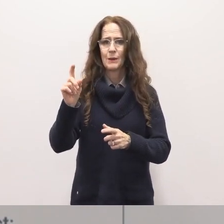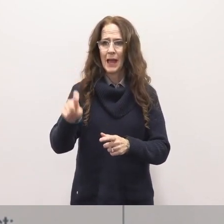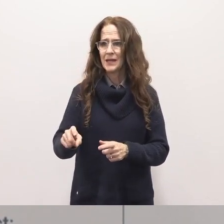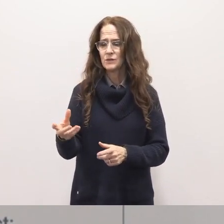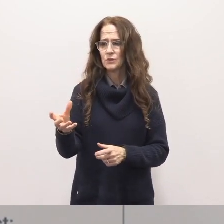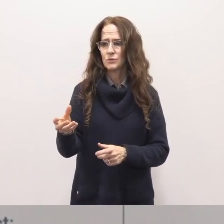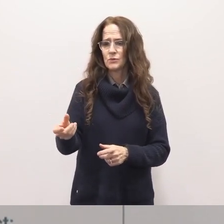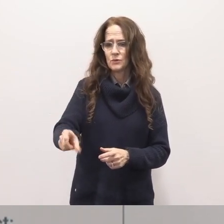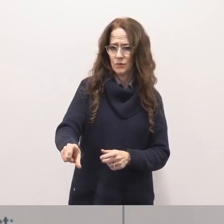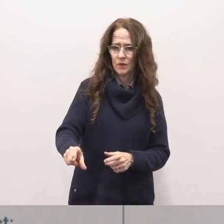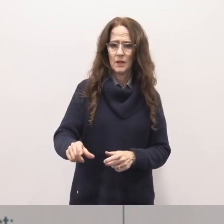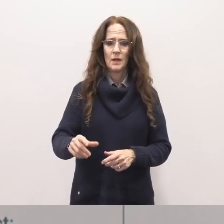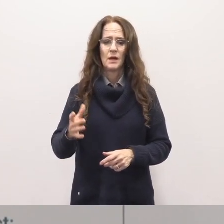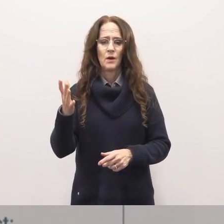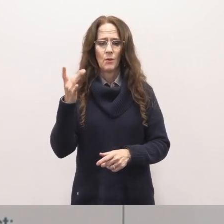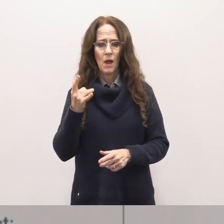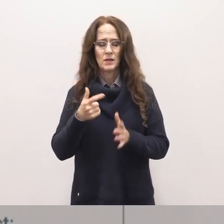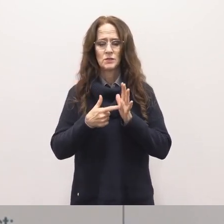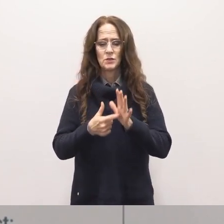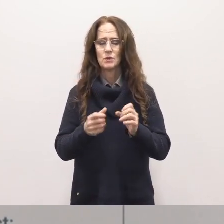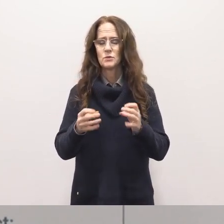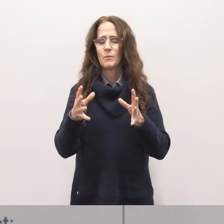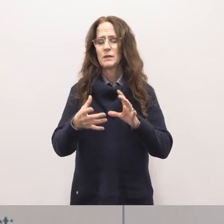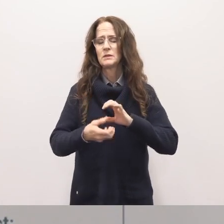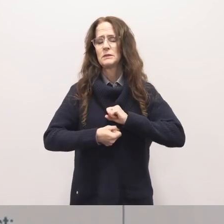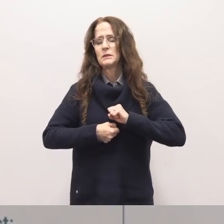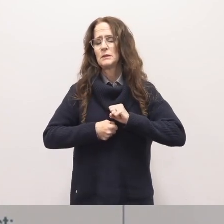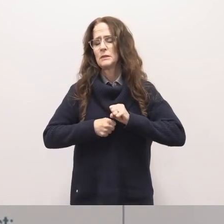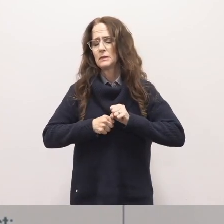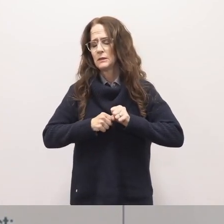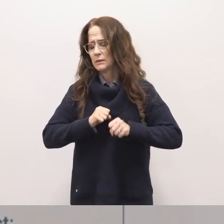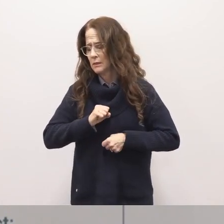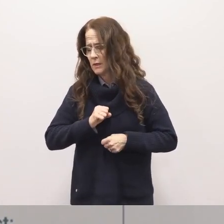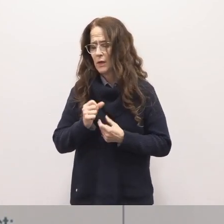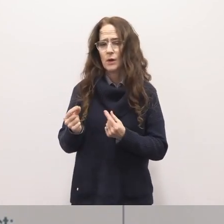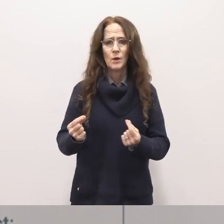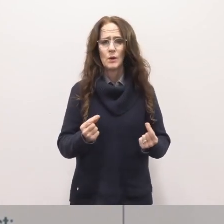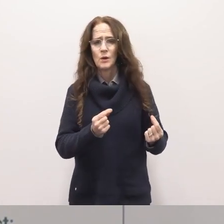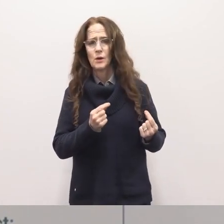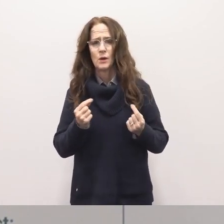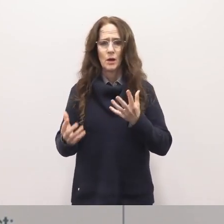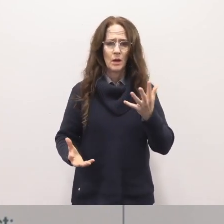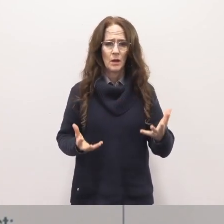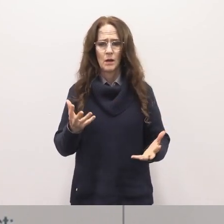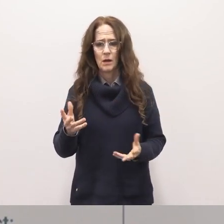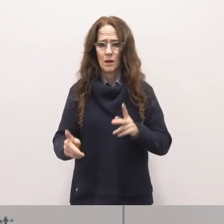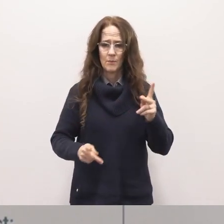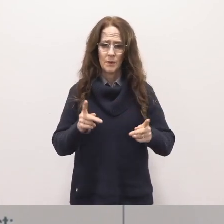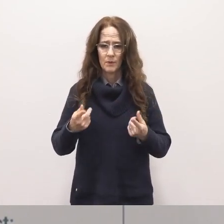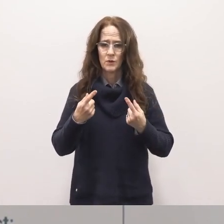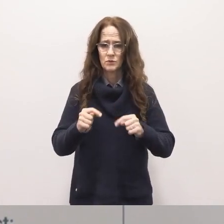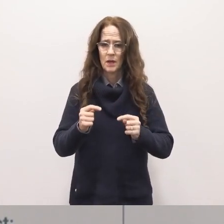because it showed so much devastation, you didn't know what you could do. People are trying to do things, but...